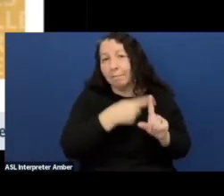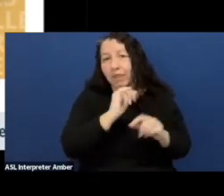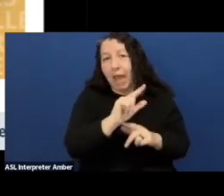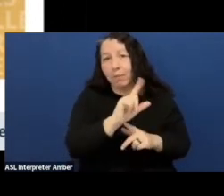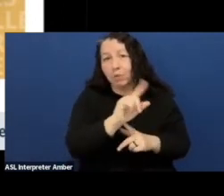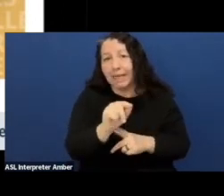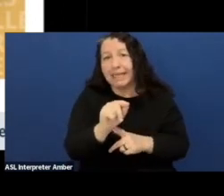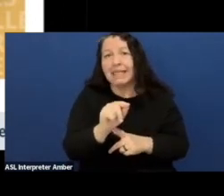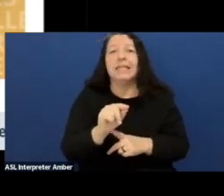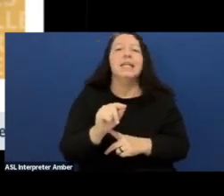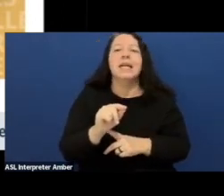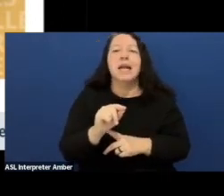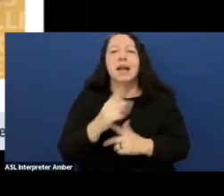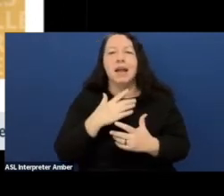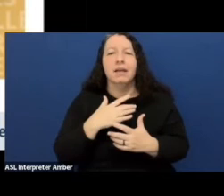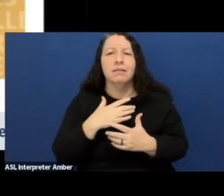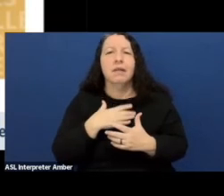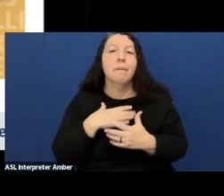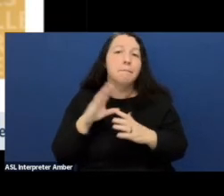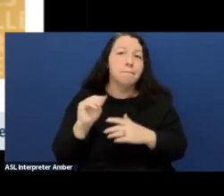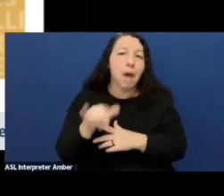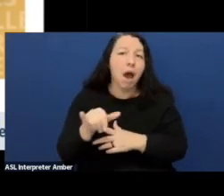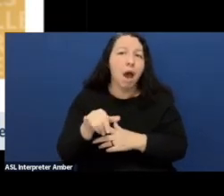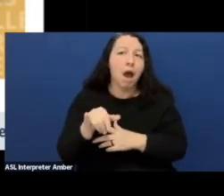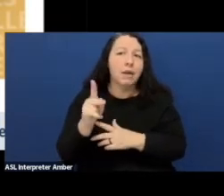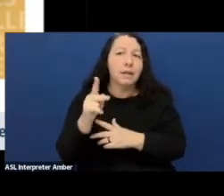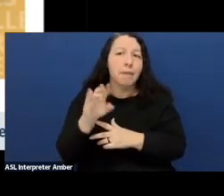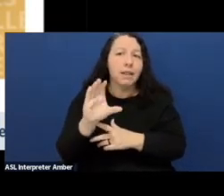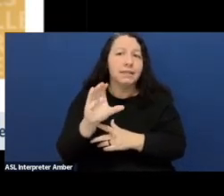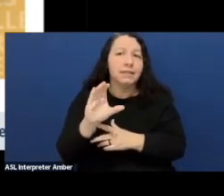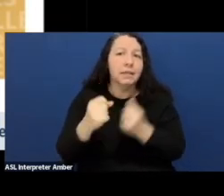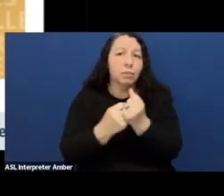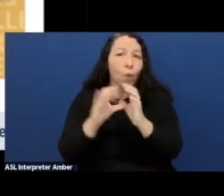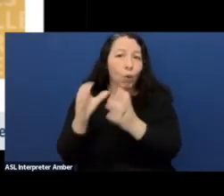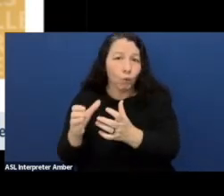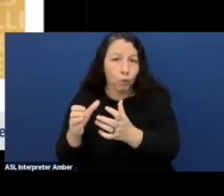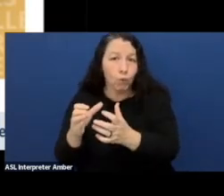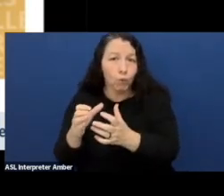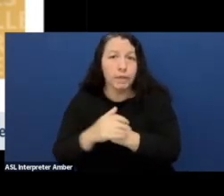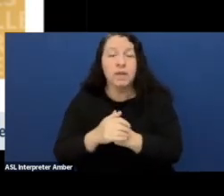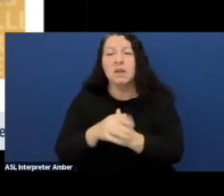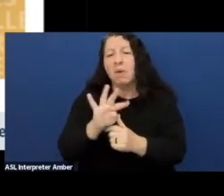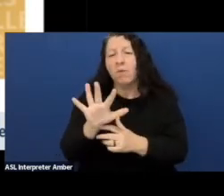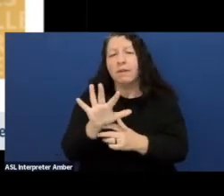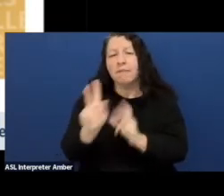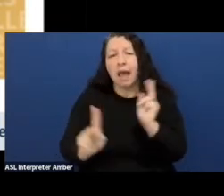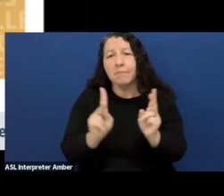COVID patients, and we were formed in April 2020. In The Body Politic Support Group. We